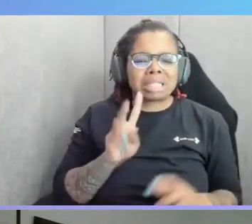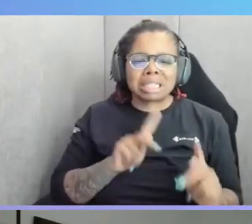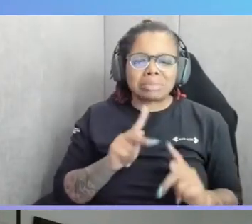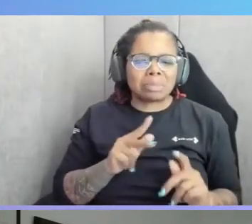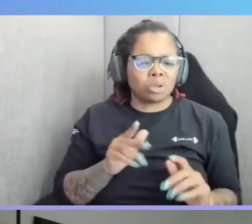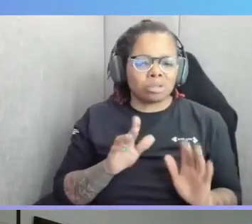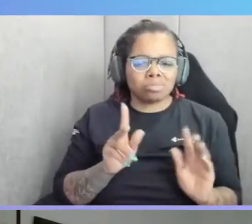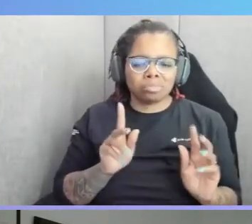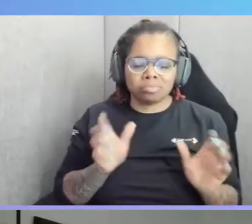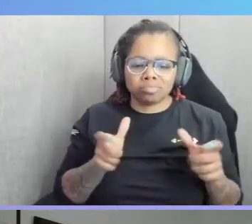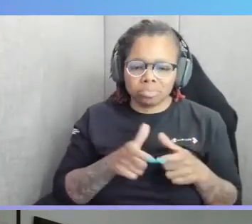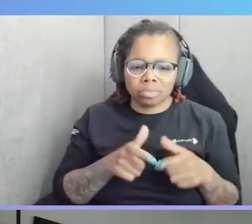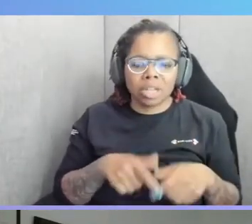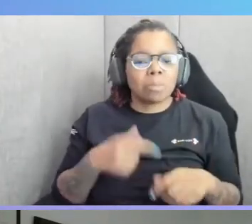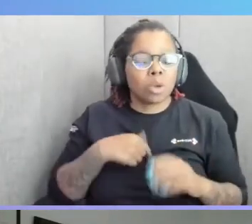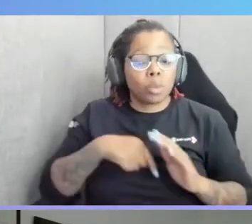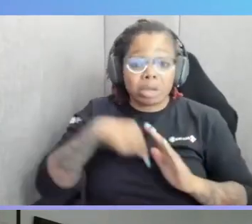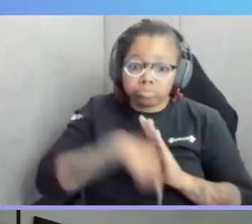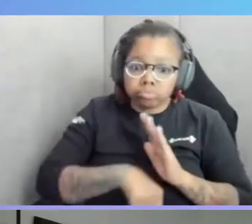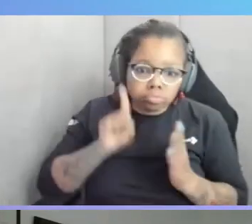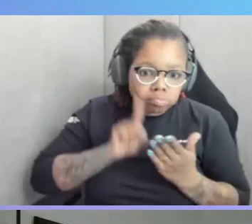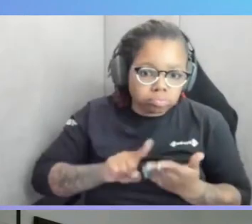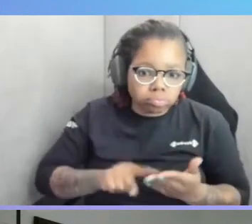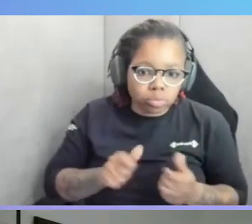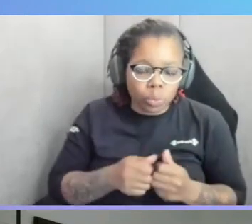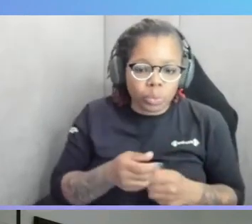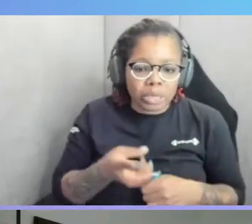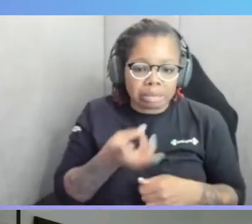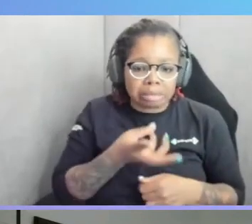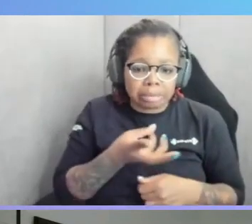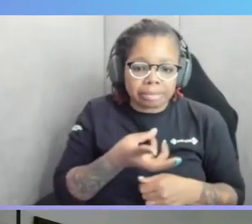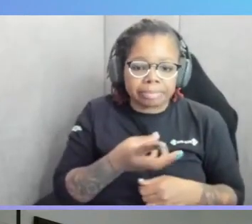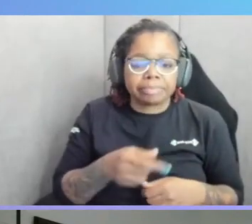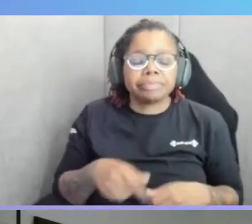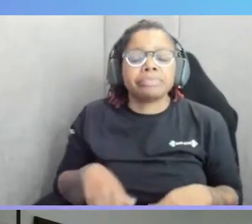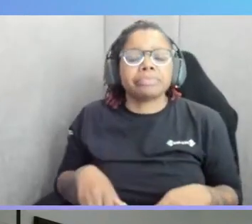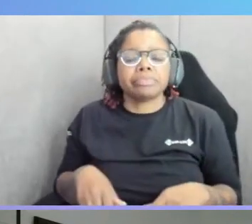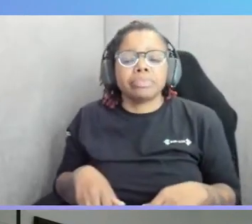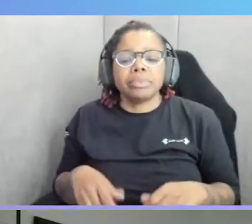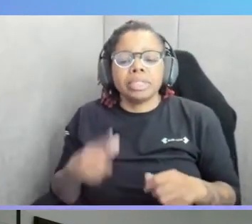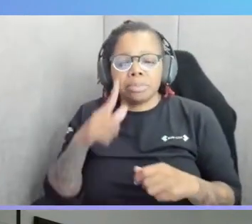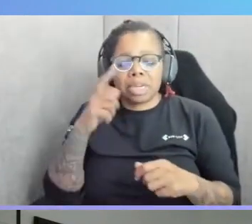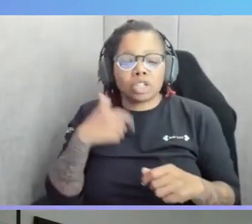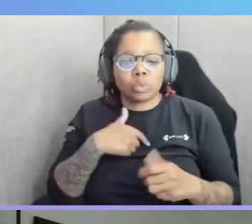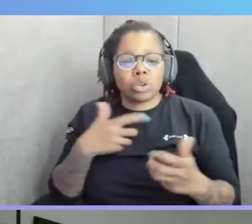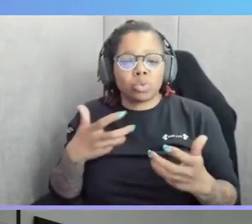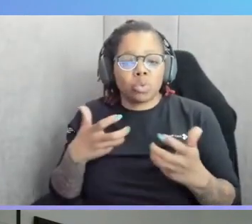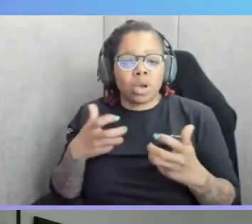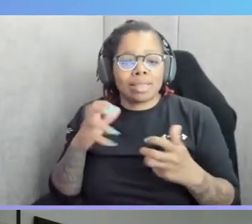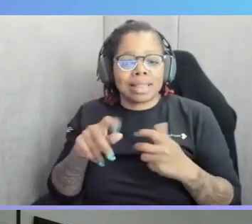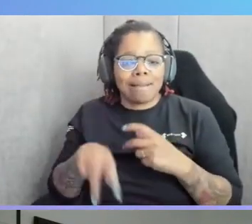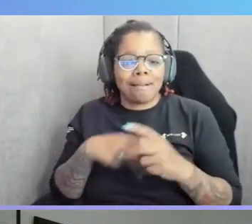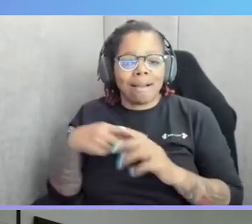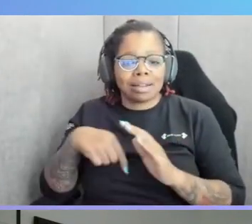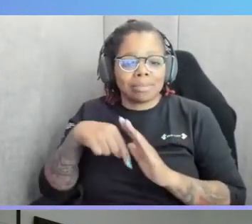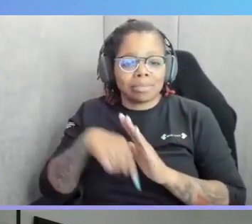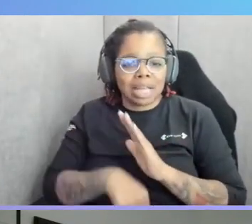those participants. And uh, because we wanted to get that kind of depth in those details and to really test our